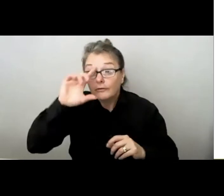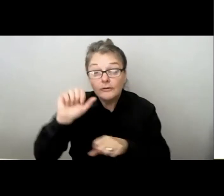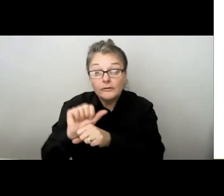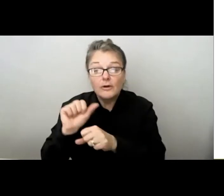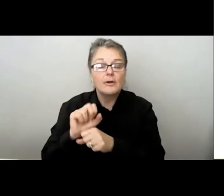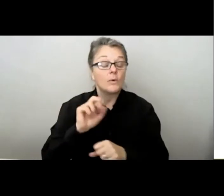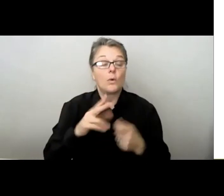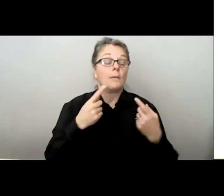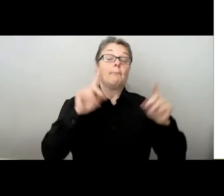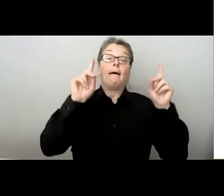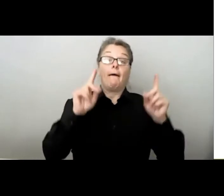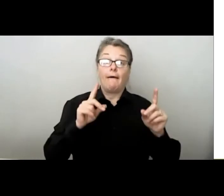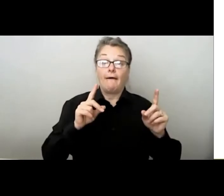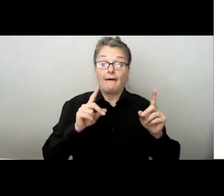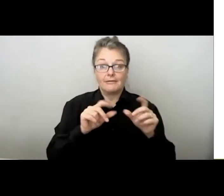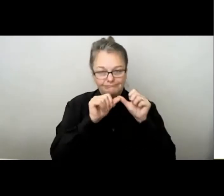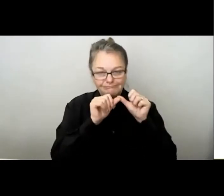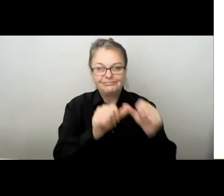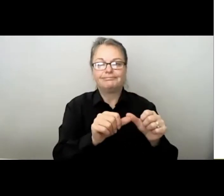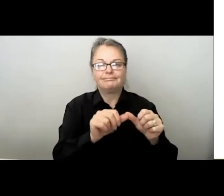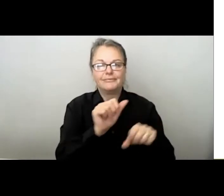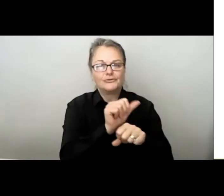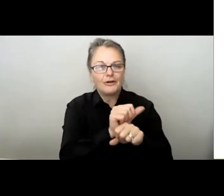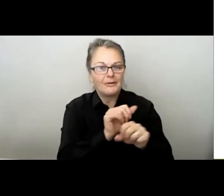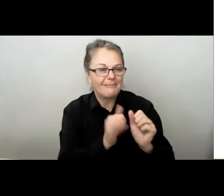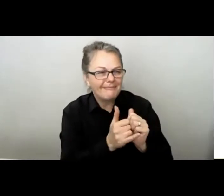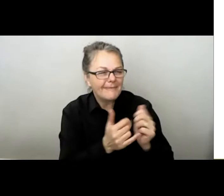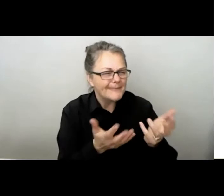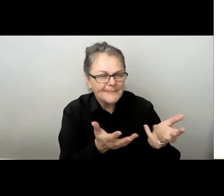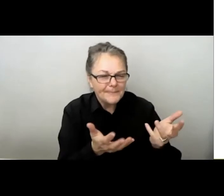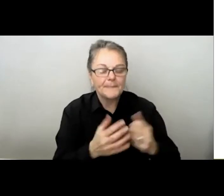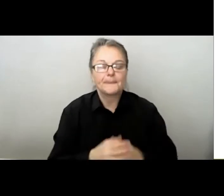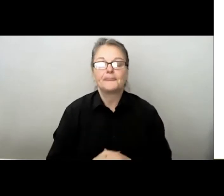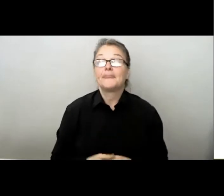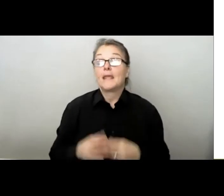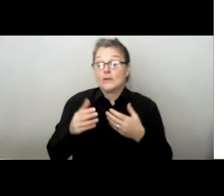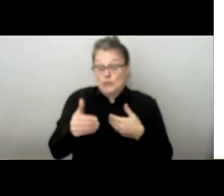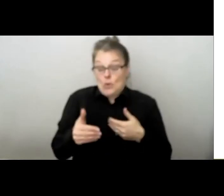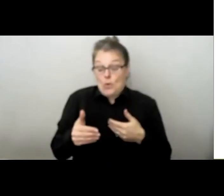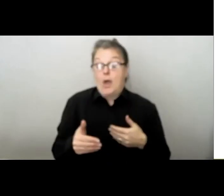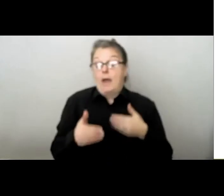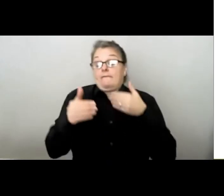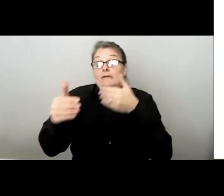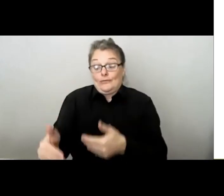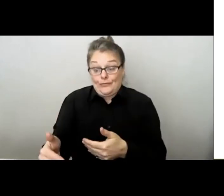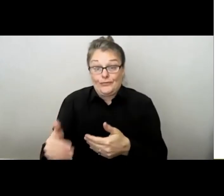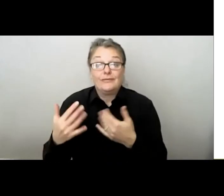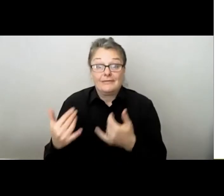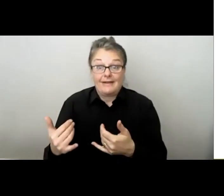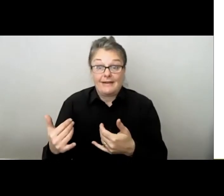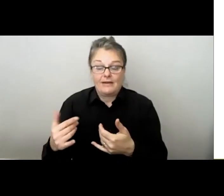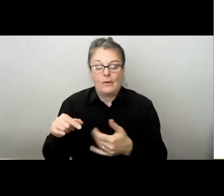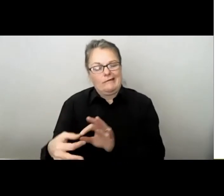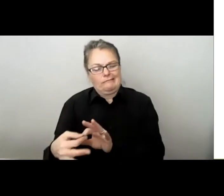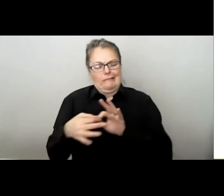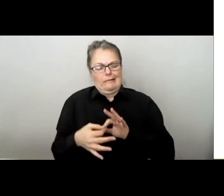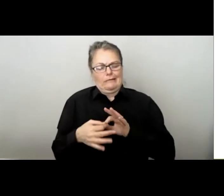PHASE 2 IS BASED ON THE INFORMATION WE LEARNED IN PHASE 1. THIS IS PHASE 2, WHAT WE ARE DOING TODAY.